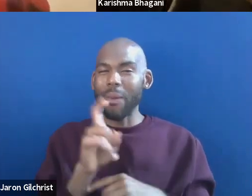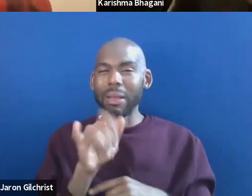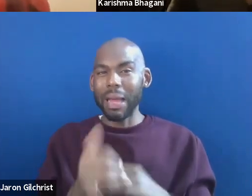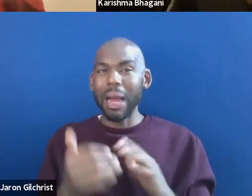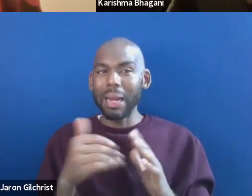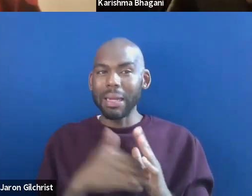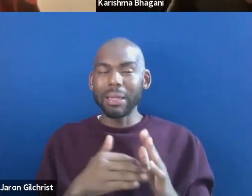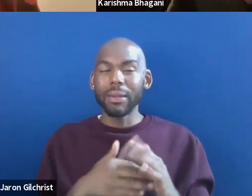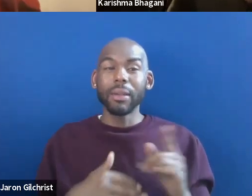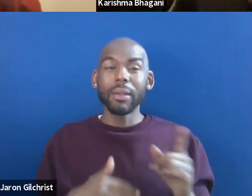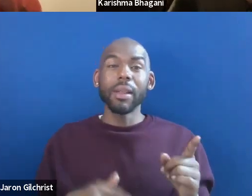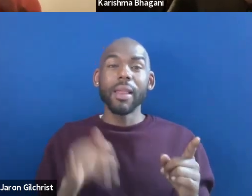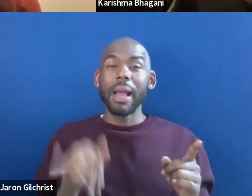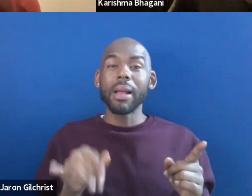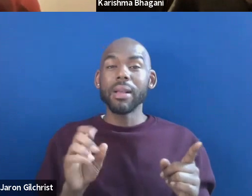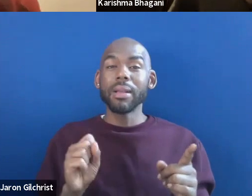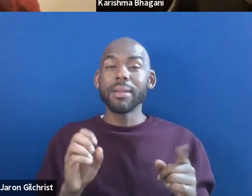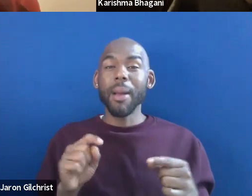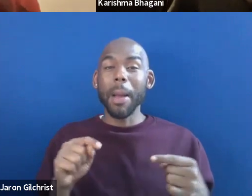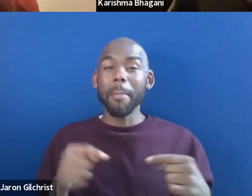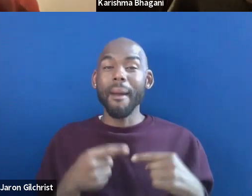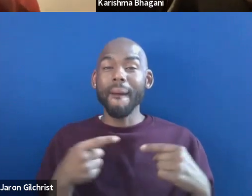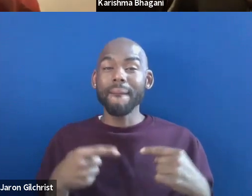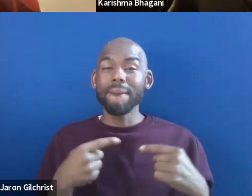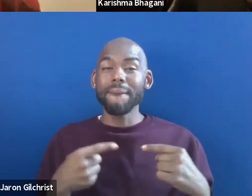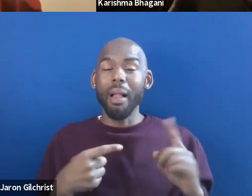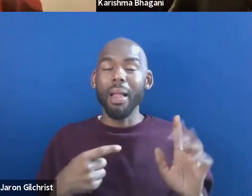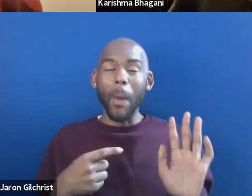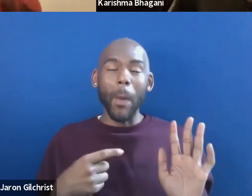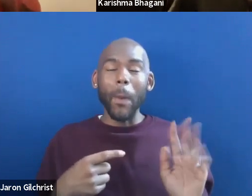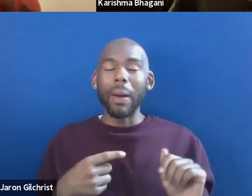It's so painful, it's just the truth is it probably won't.